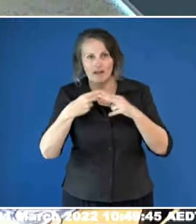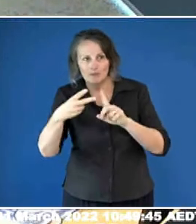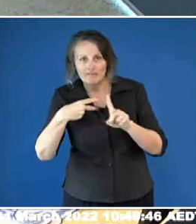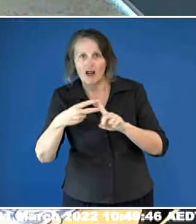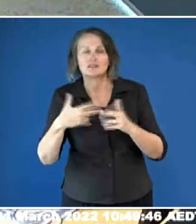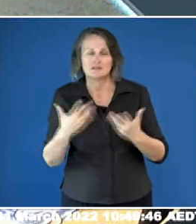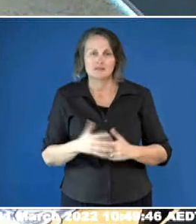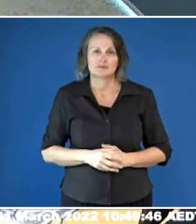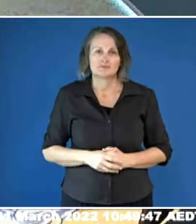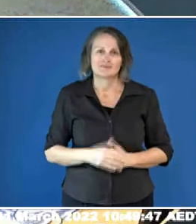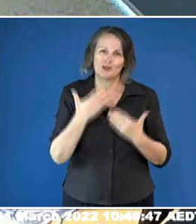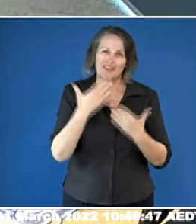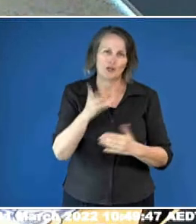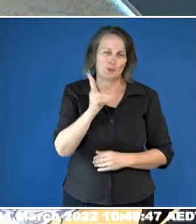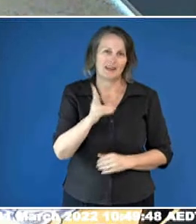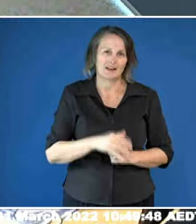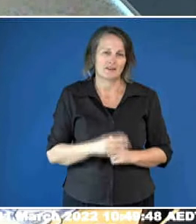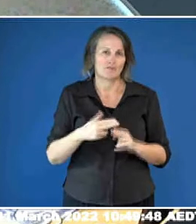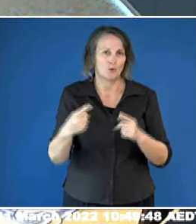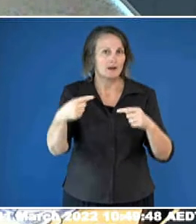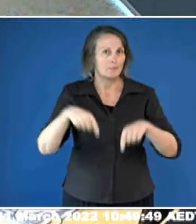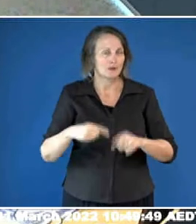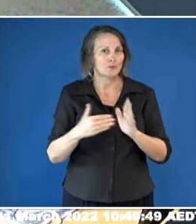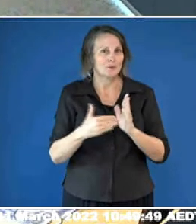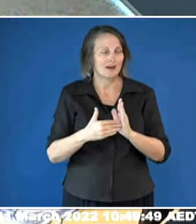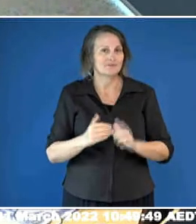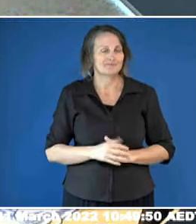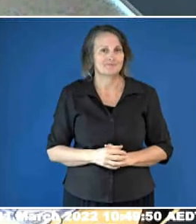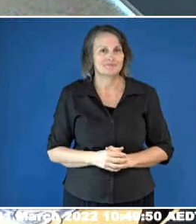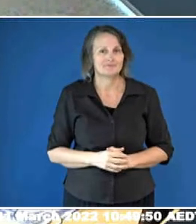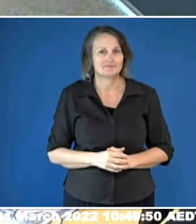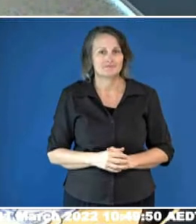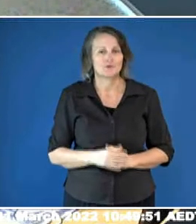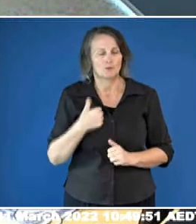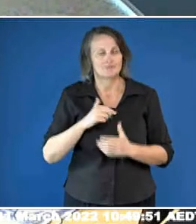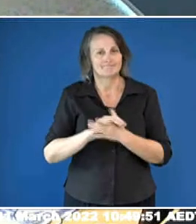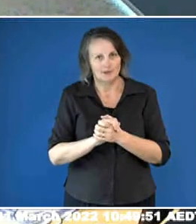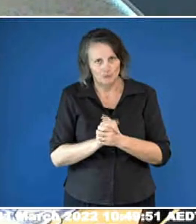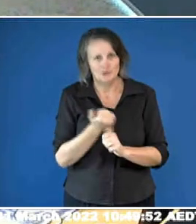So thank you again for coming to us and giving evidence. And we very much appreciate the help that you have given us.